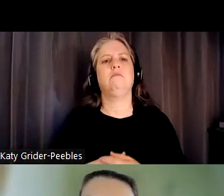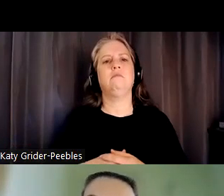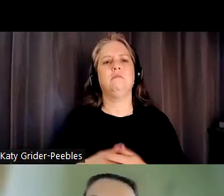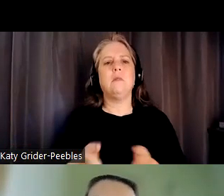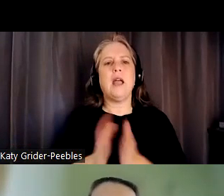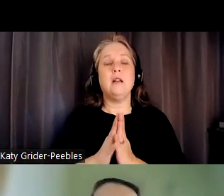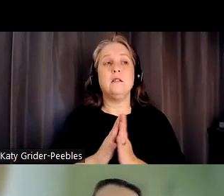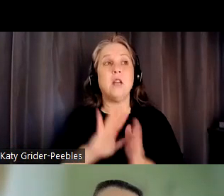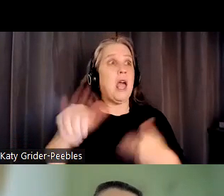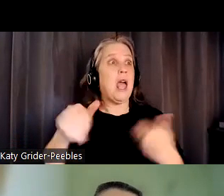everyone been heard?